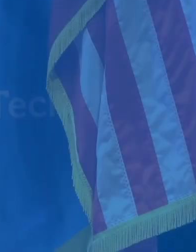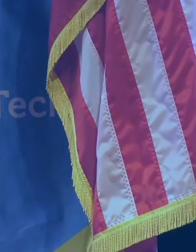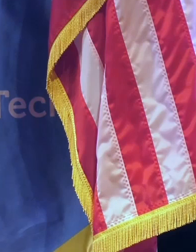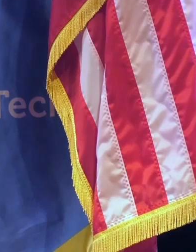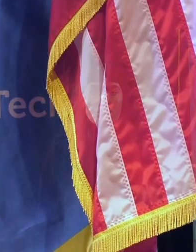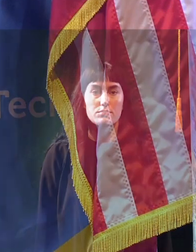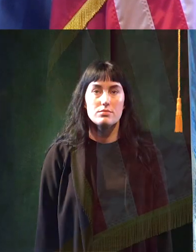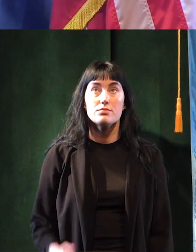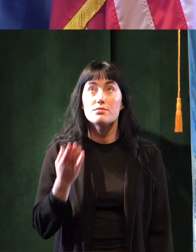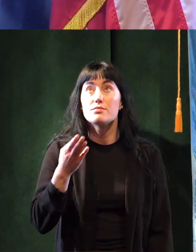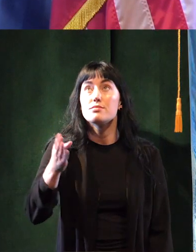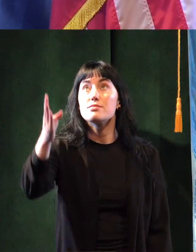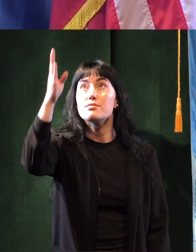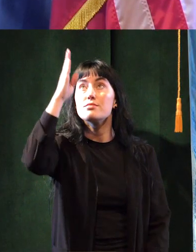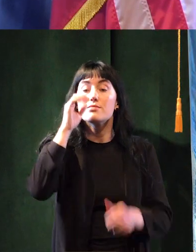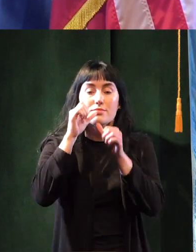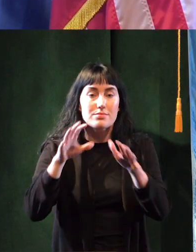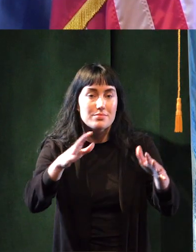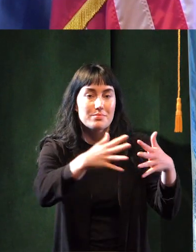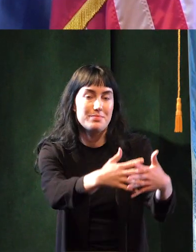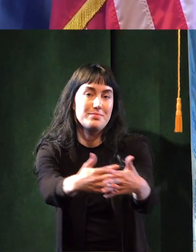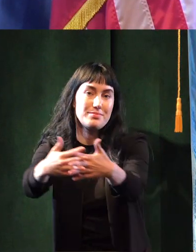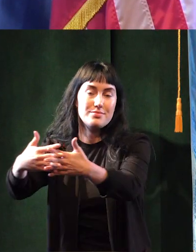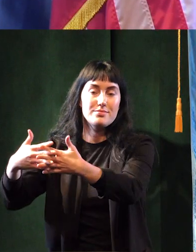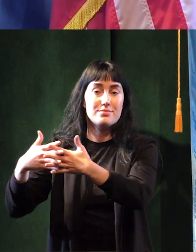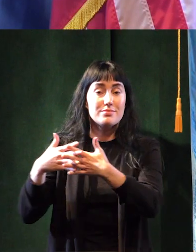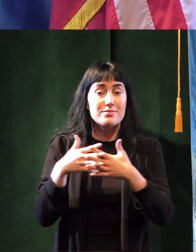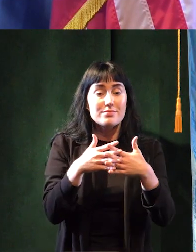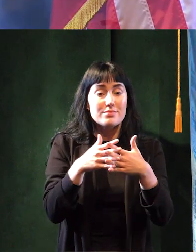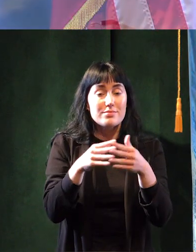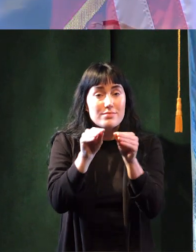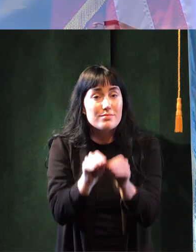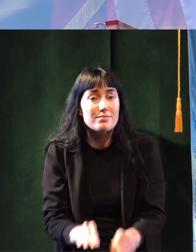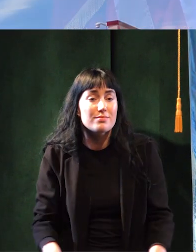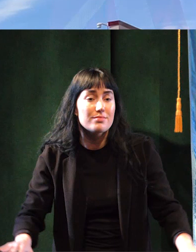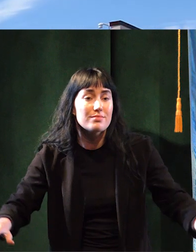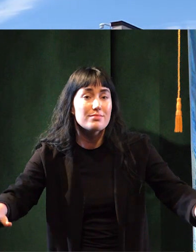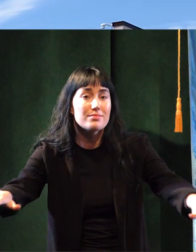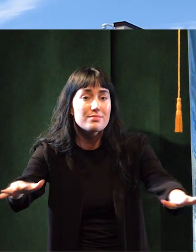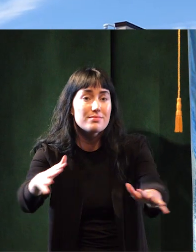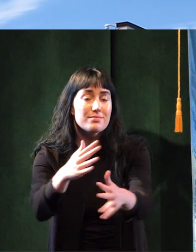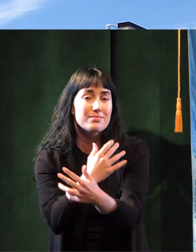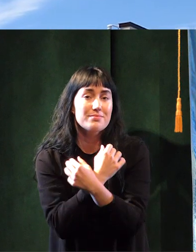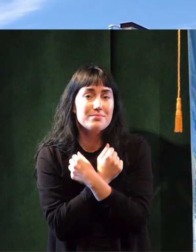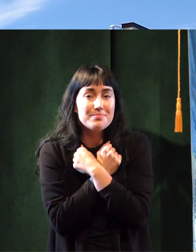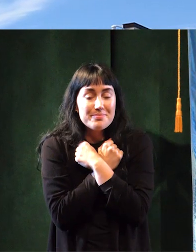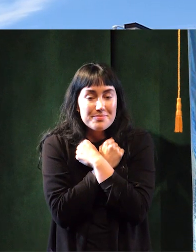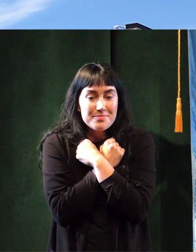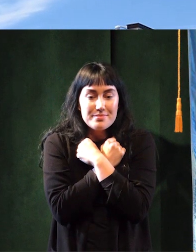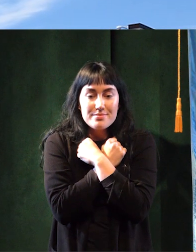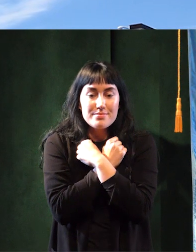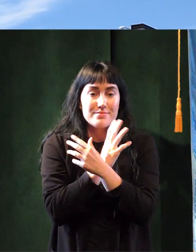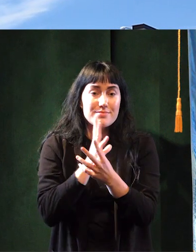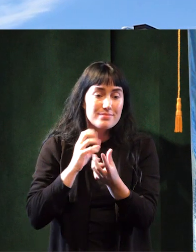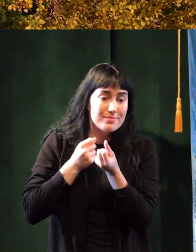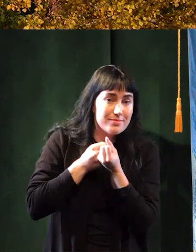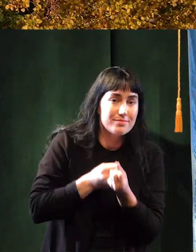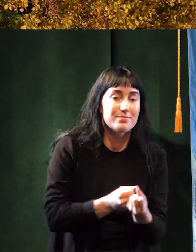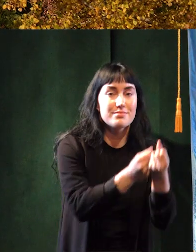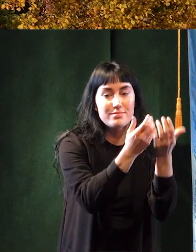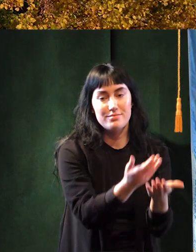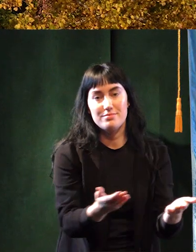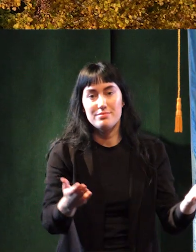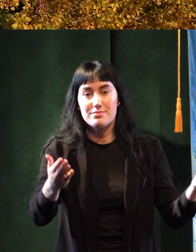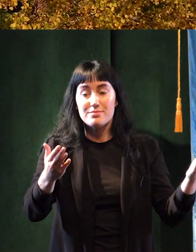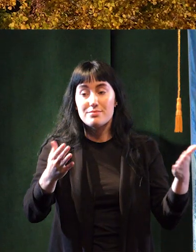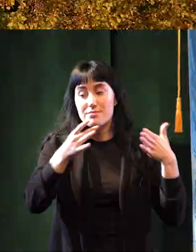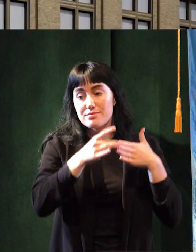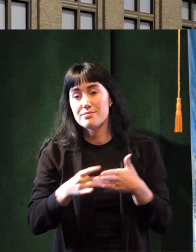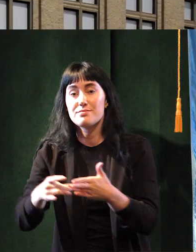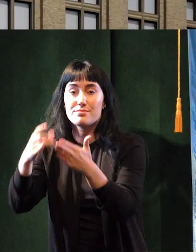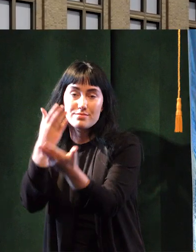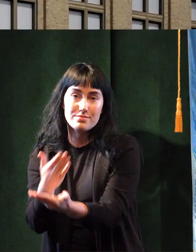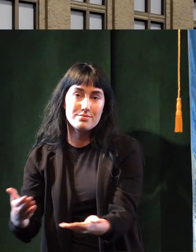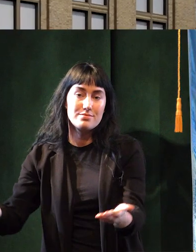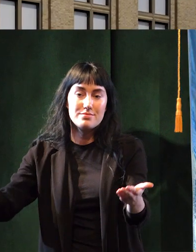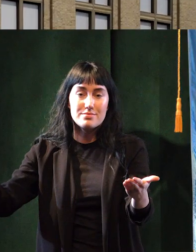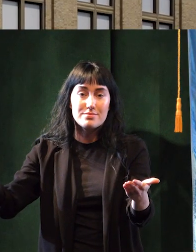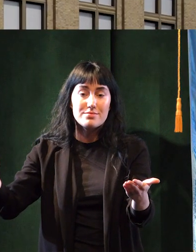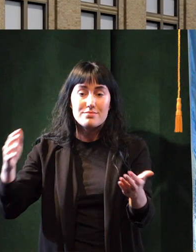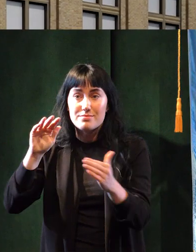god Bless America land that I love stand beside her and guide her through the